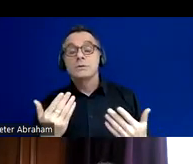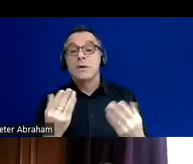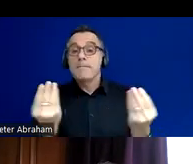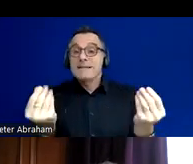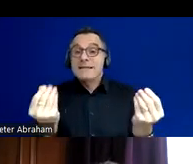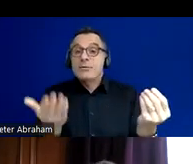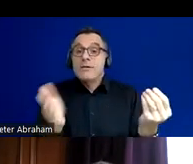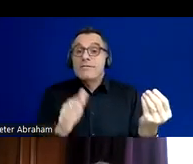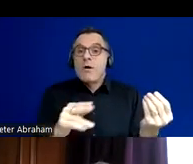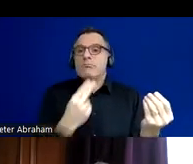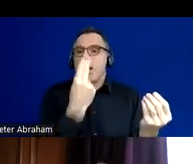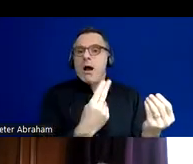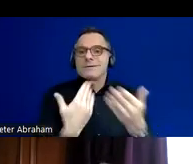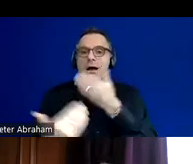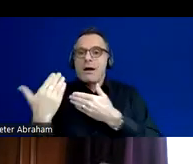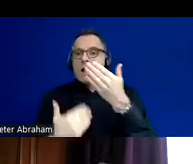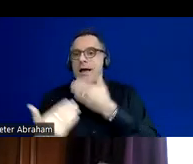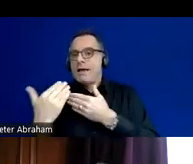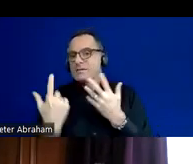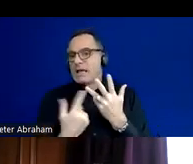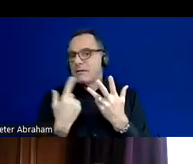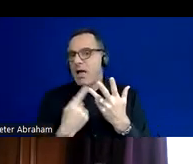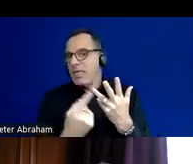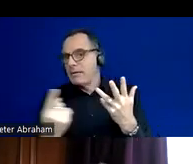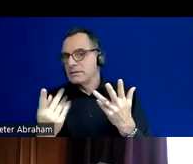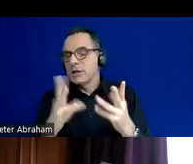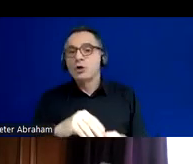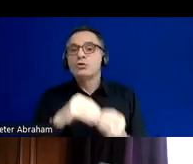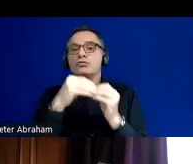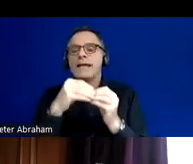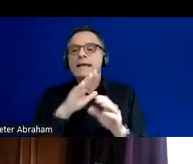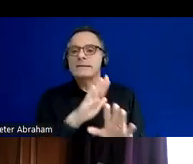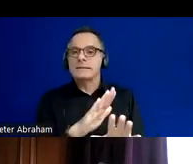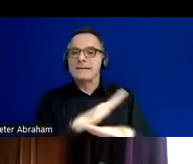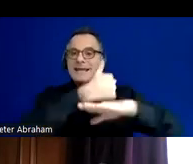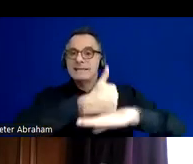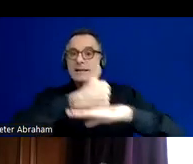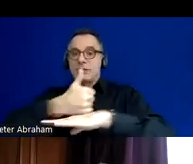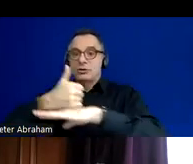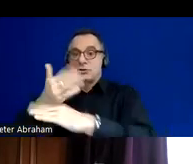our archives, and beyond, and created displays and installations that were throughout the building,